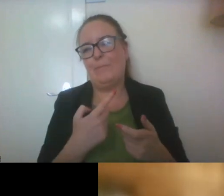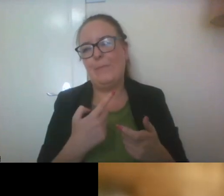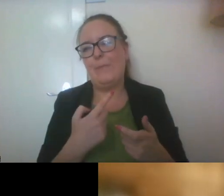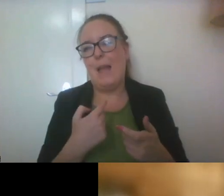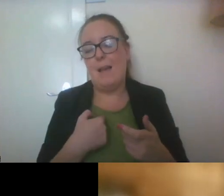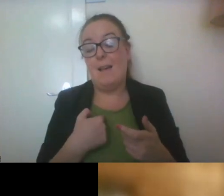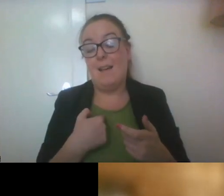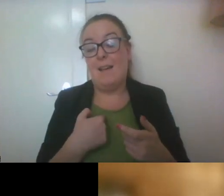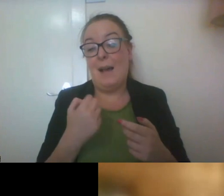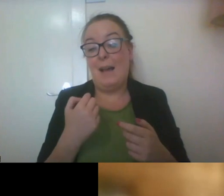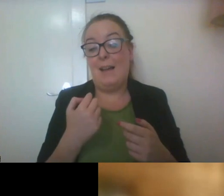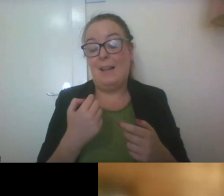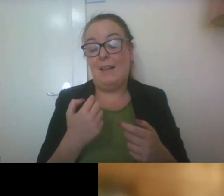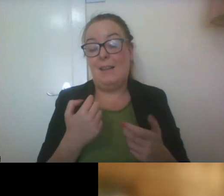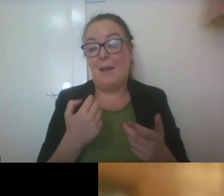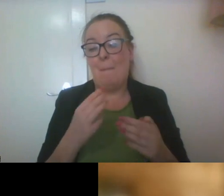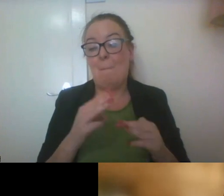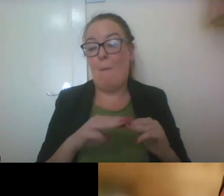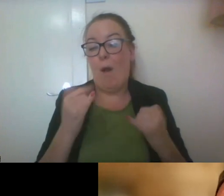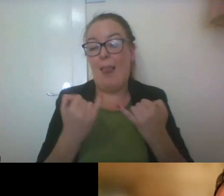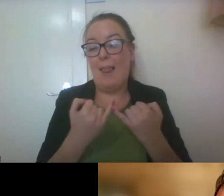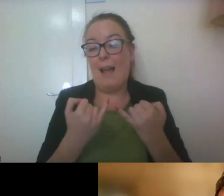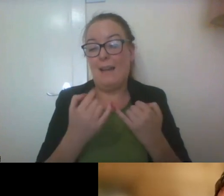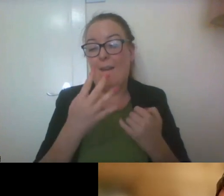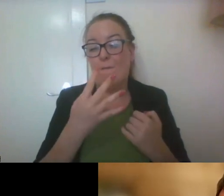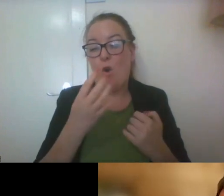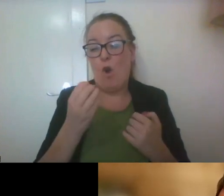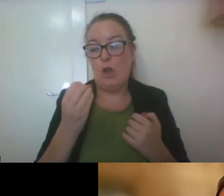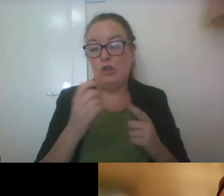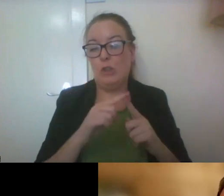are more likely to be 400 to 100 seats.